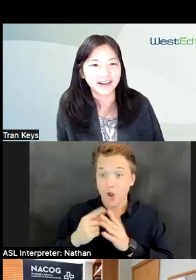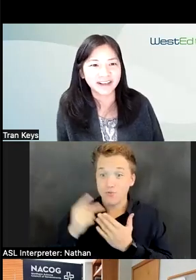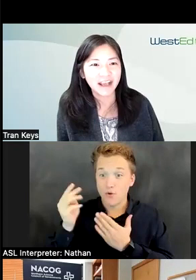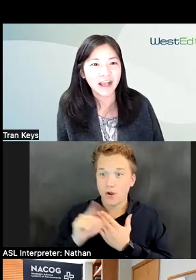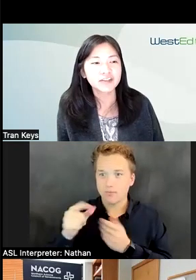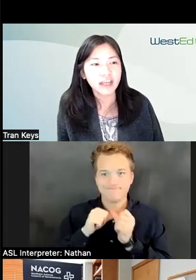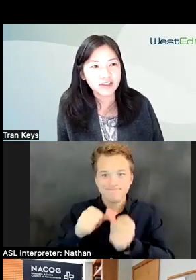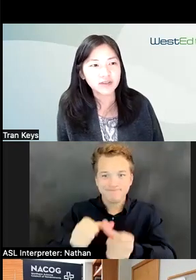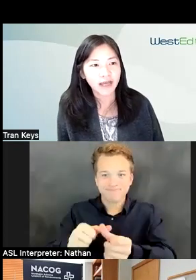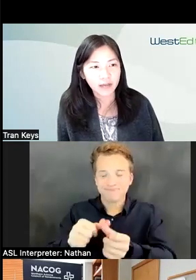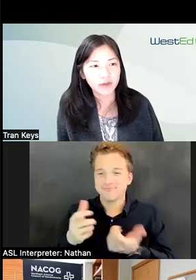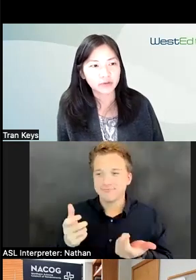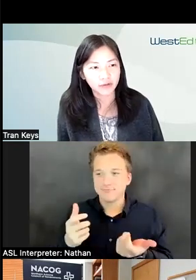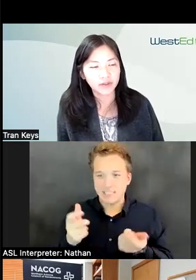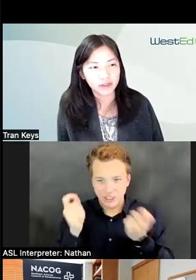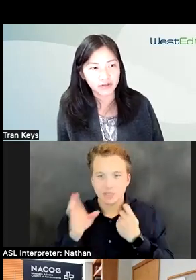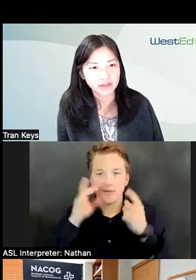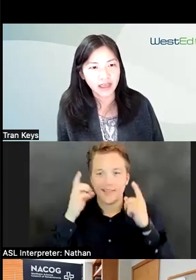running, changes will happen throughout the years.